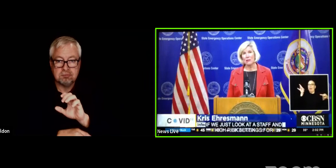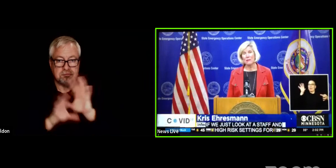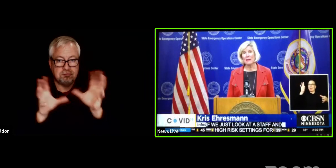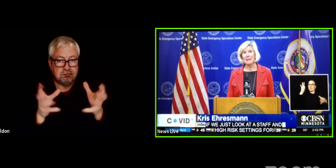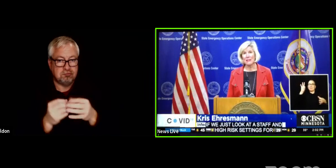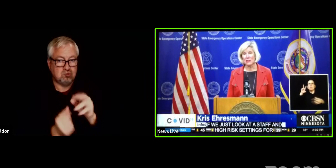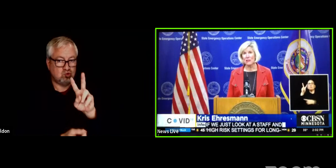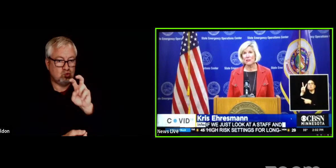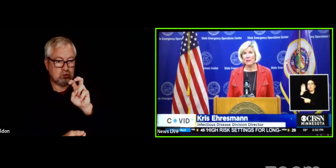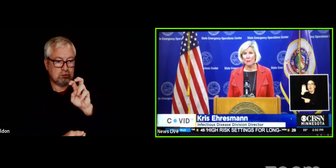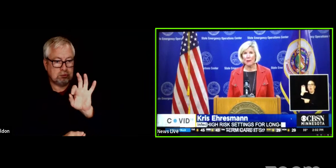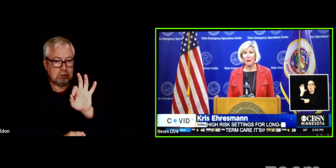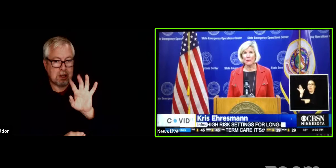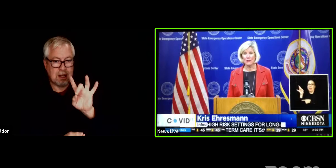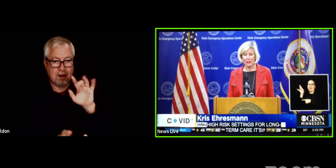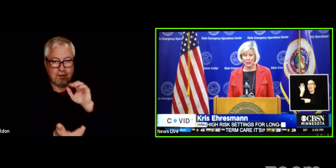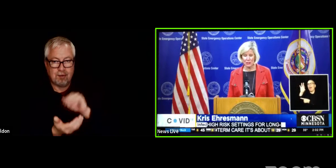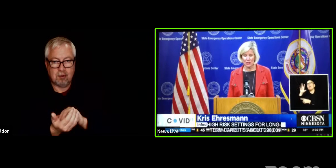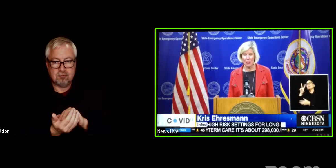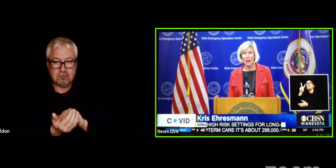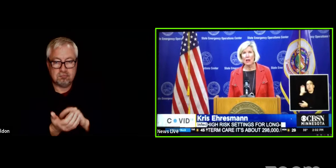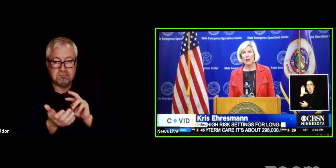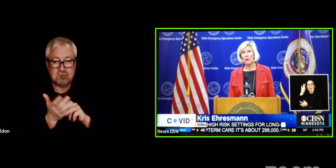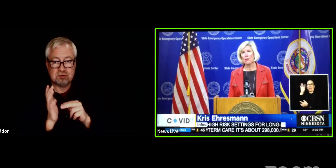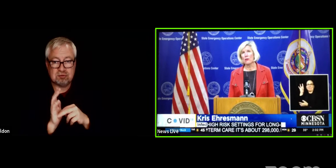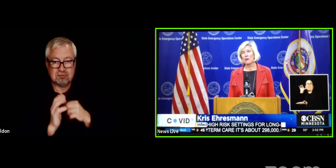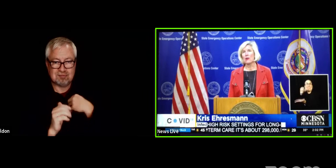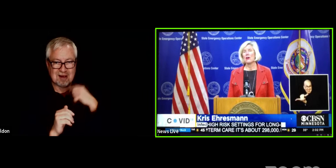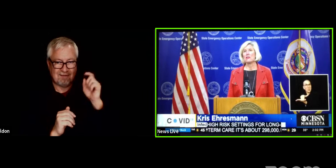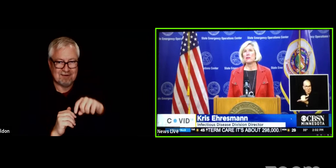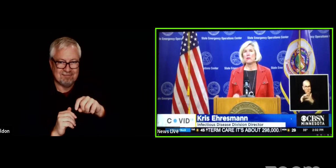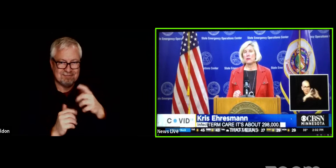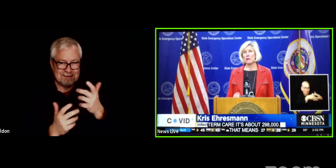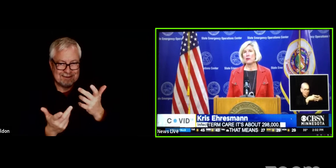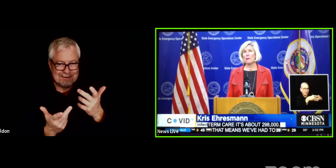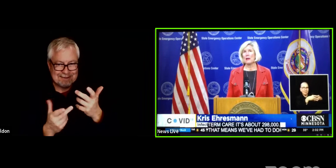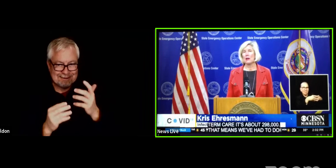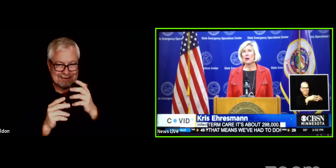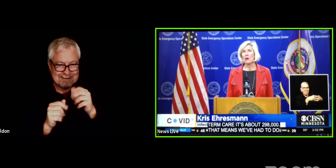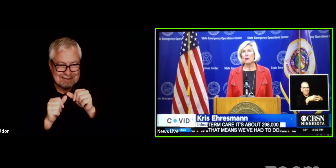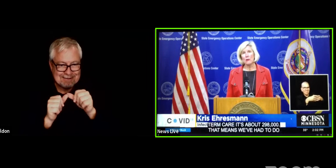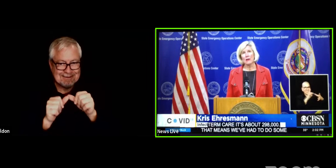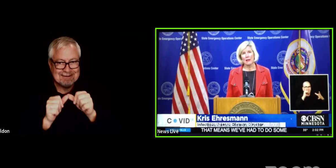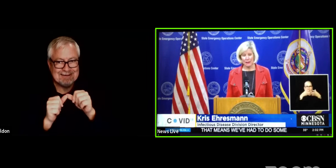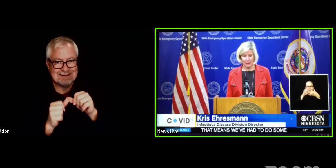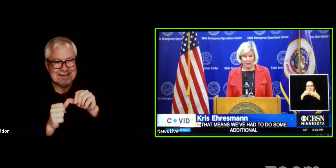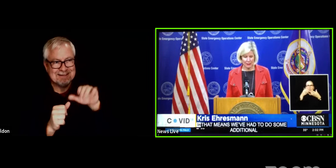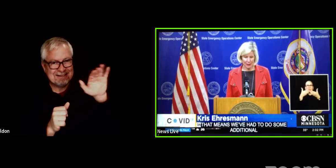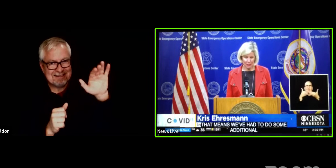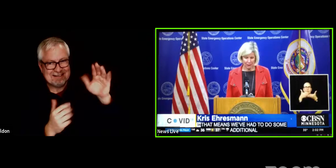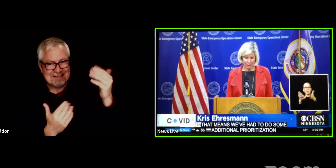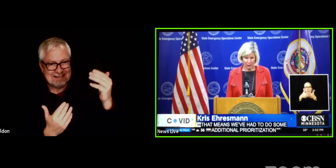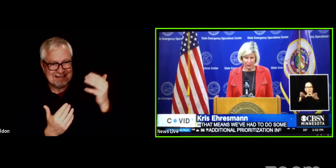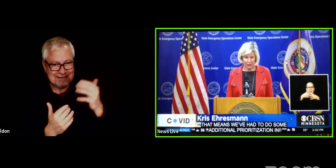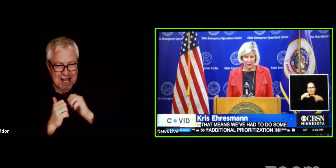DO SOME ADDITIONAL SUBPRIORITIZATION IN ORDER TO DETERMINE WHO WILL GET THE LIMITED NUMBER OF DOSES, AND